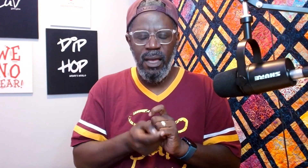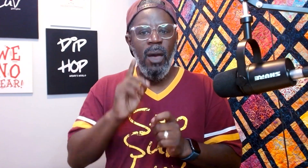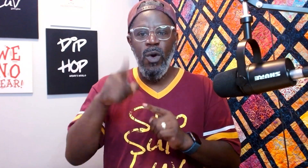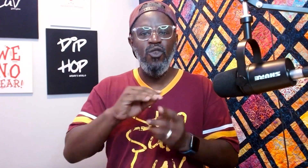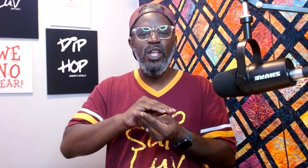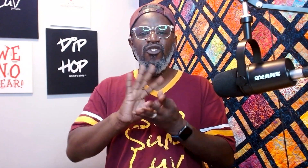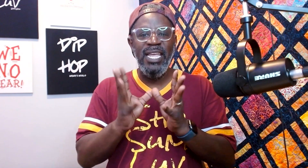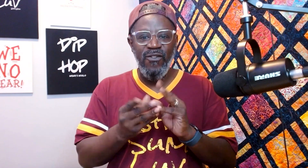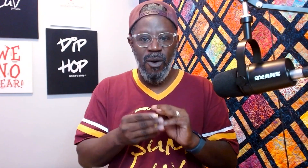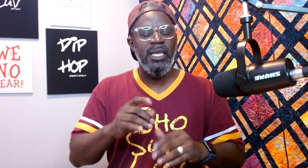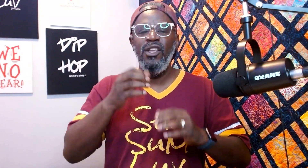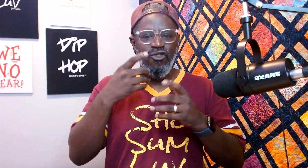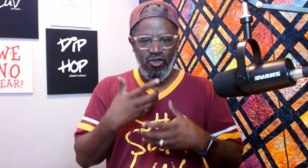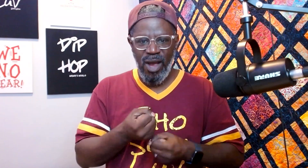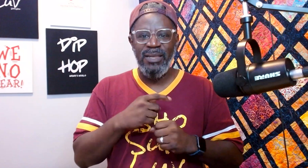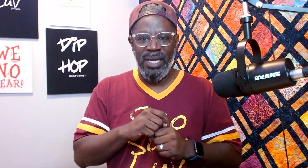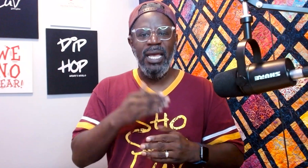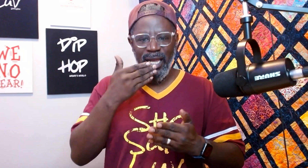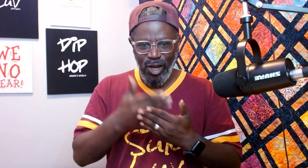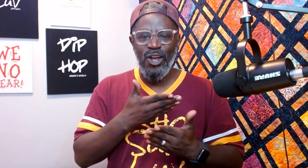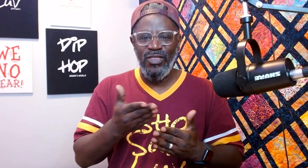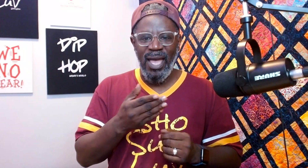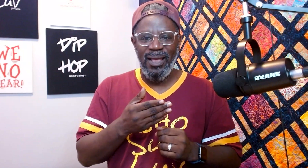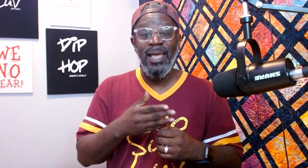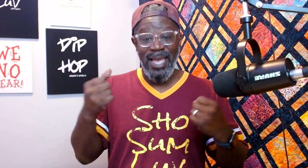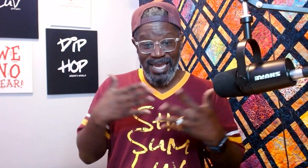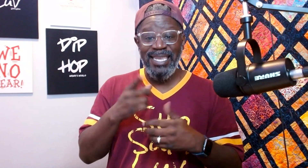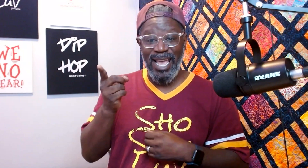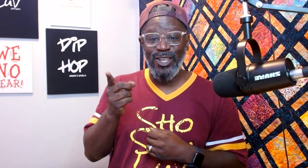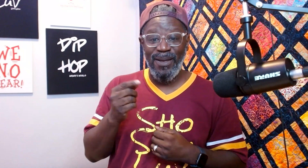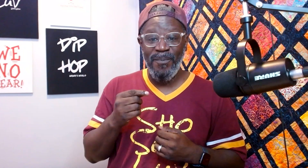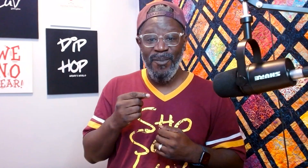And when you are transforming, trust me, it's a good thing. It scares them.